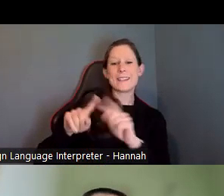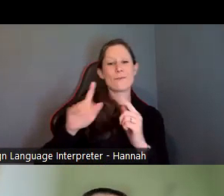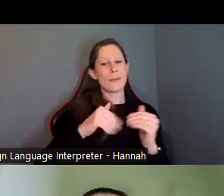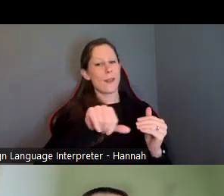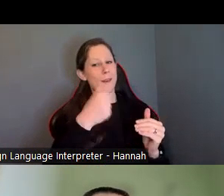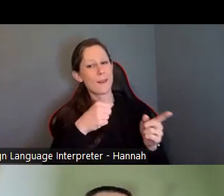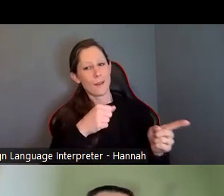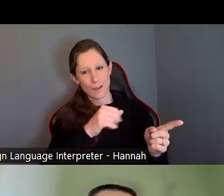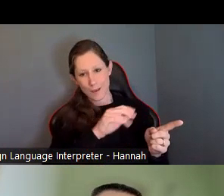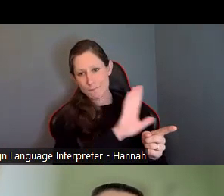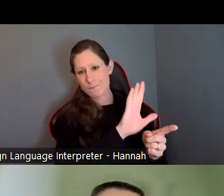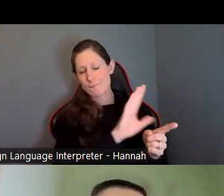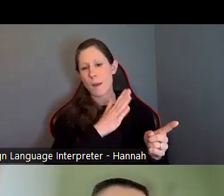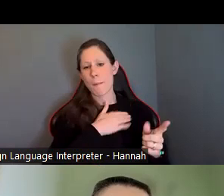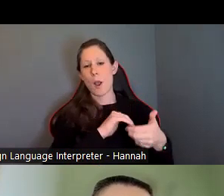also blind or visually impaired.